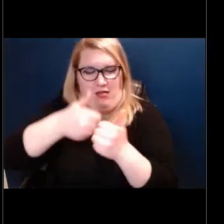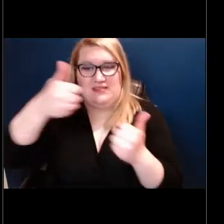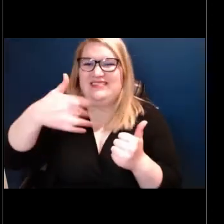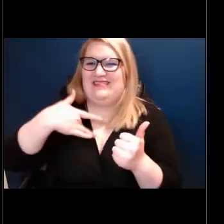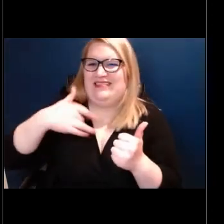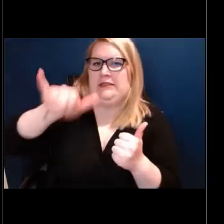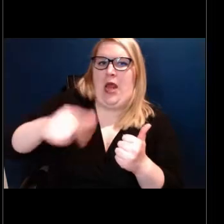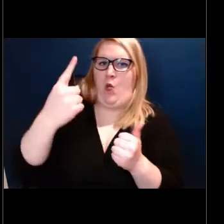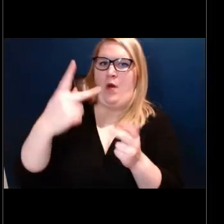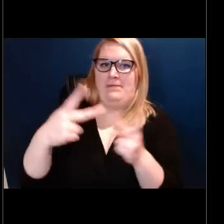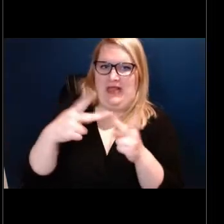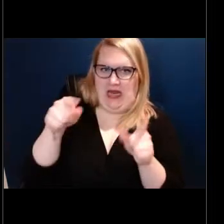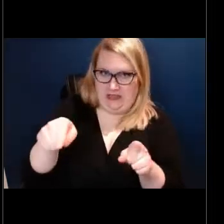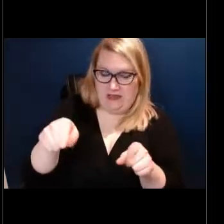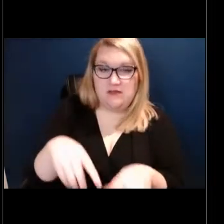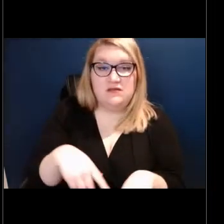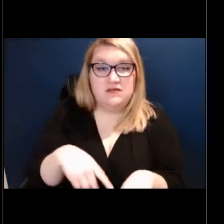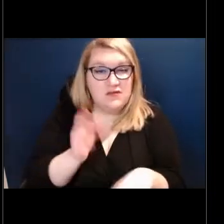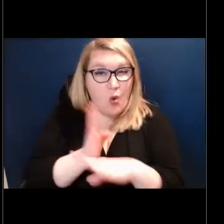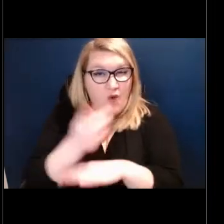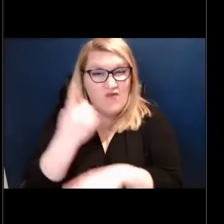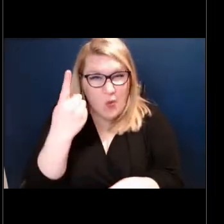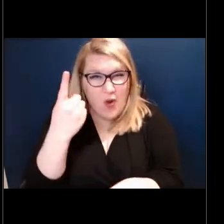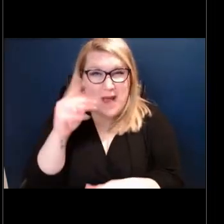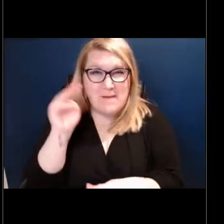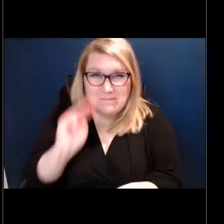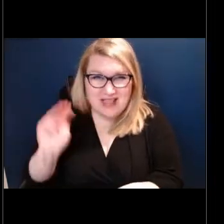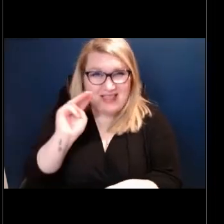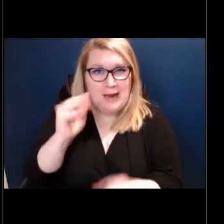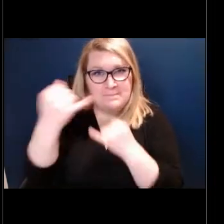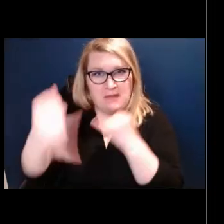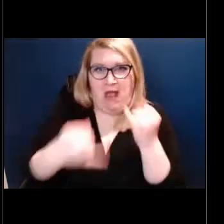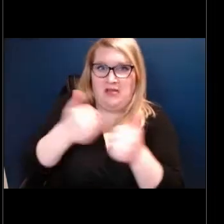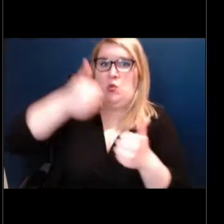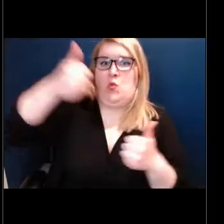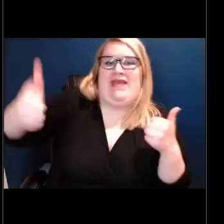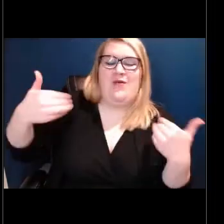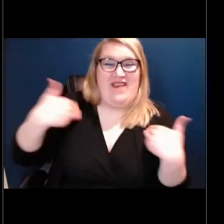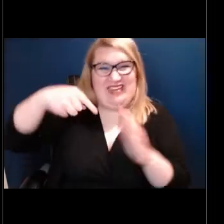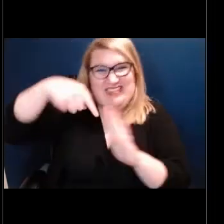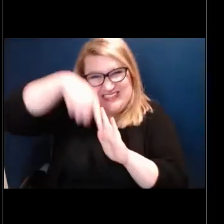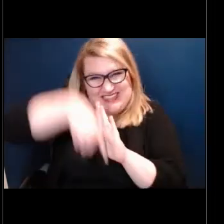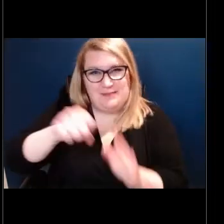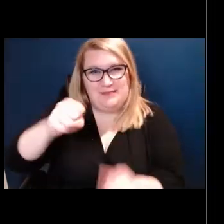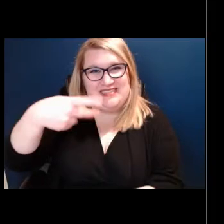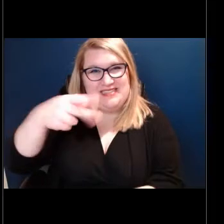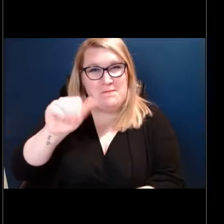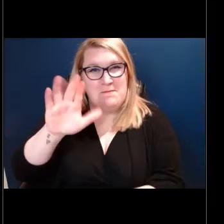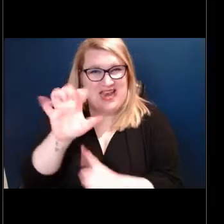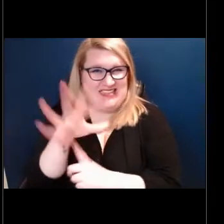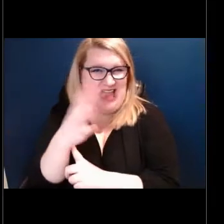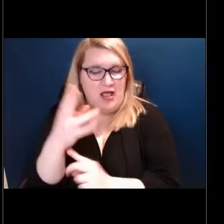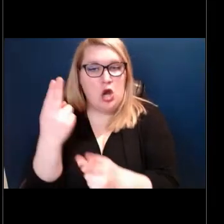and then over a million miles away, it's amazing, we actually have a deep space satellite, that's exclusively used for space weather monitoring.